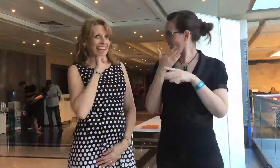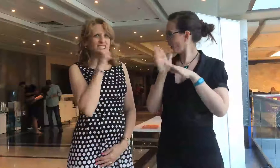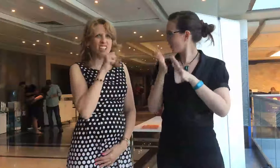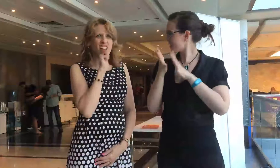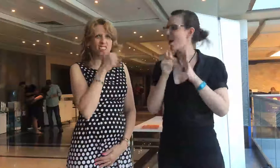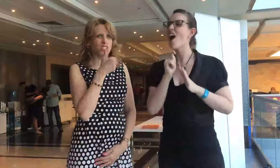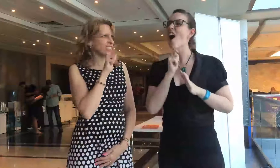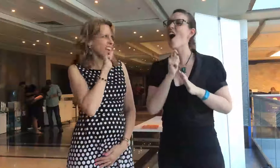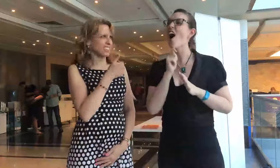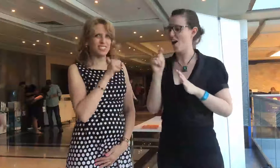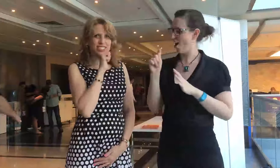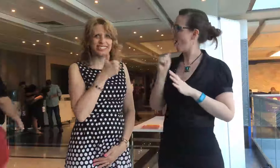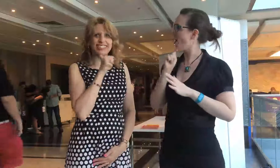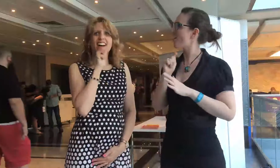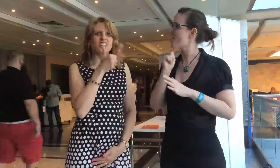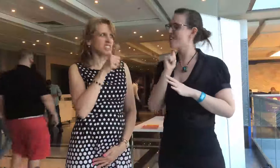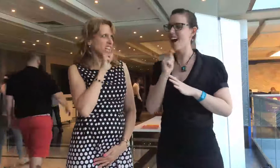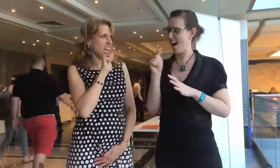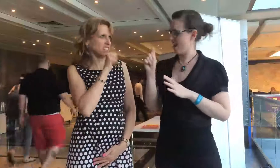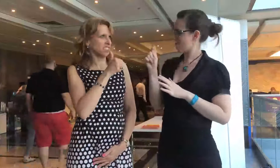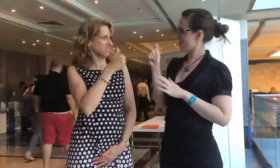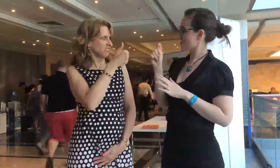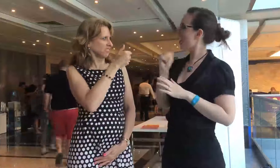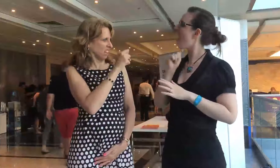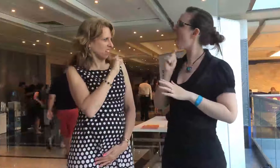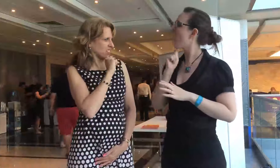Hungary. That's right. Perhaps we could ask for clarification on that.